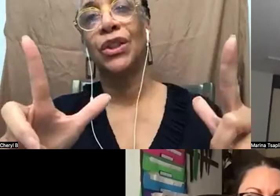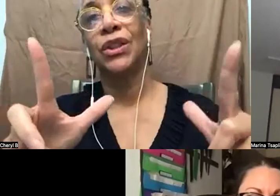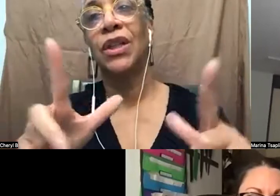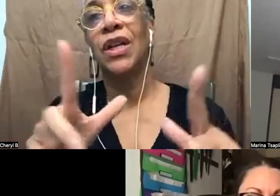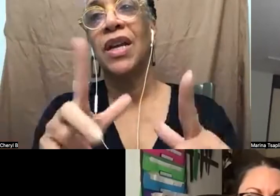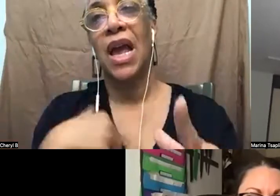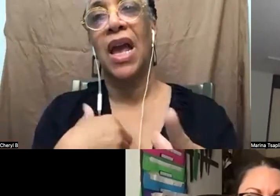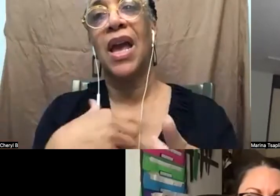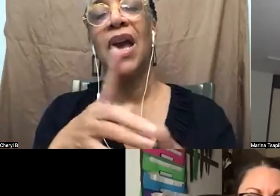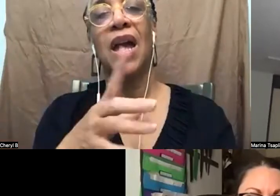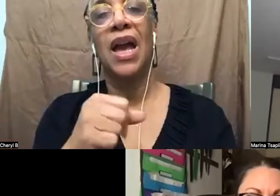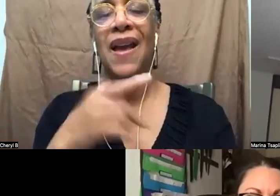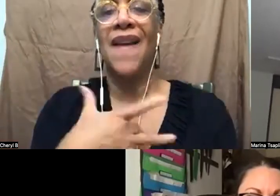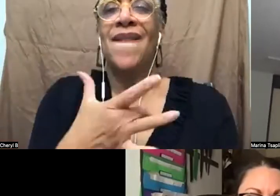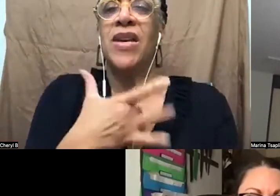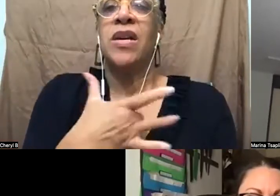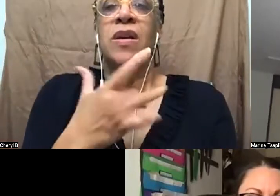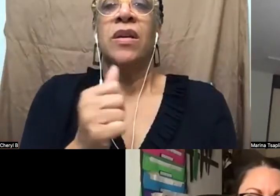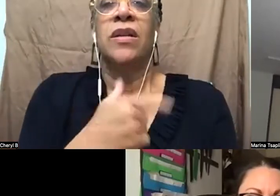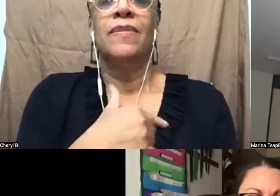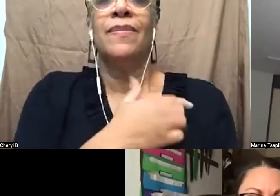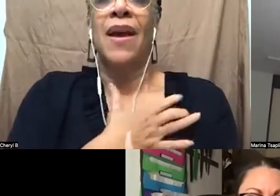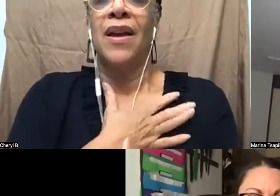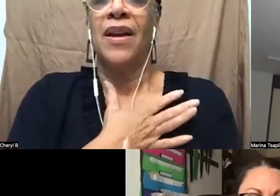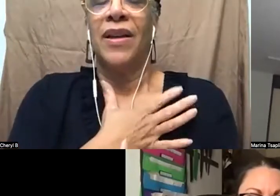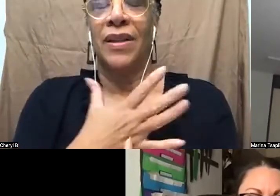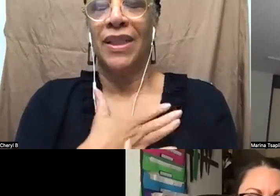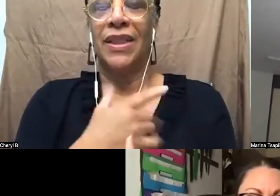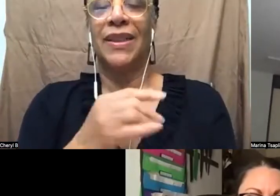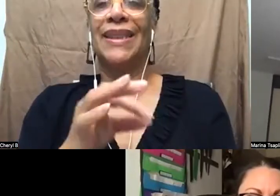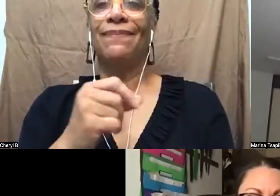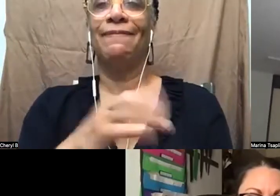everywhere in this region. The sacred Valley has been and continues to be